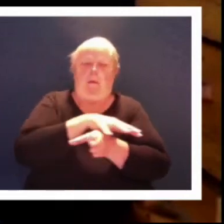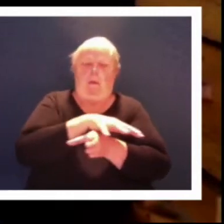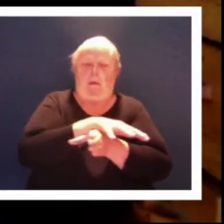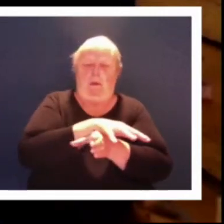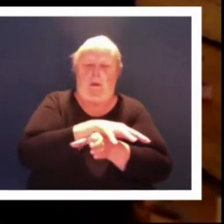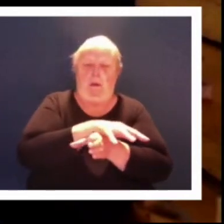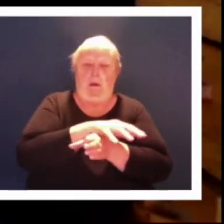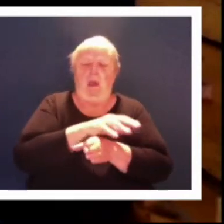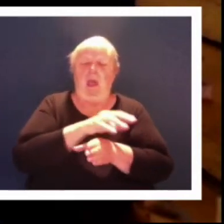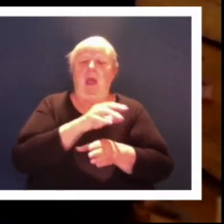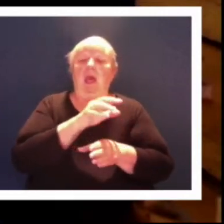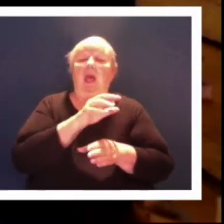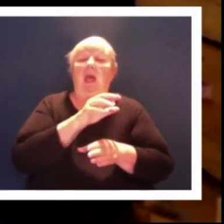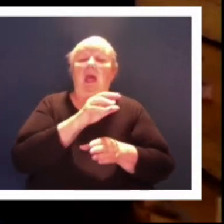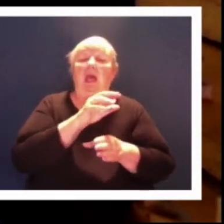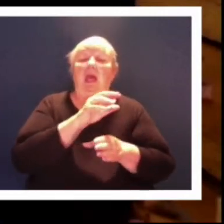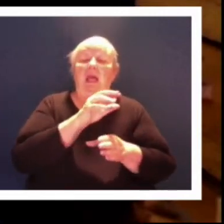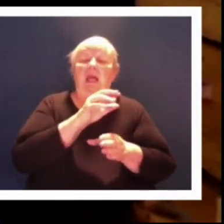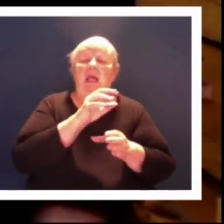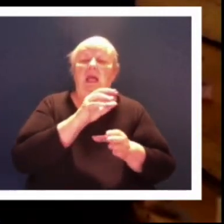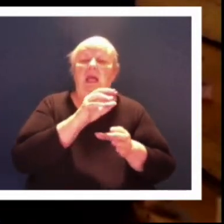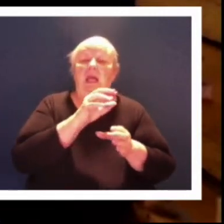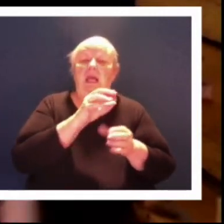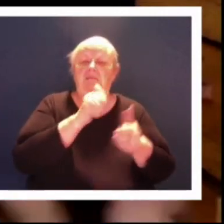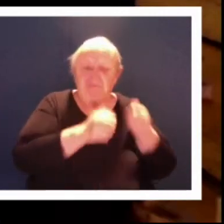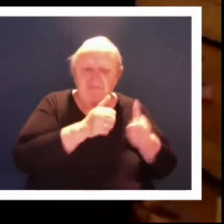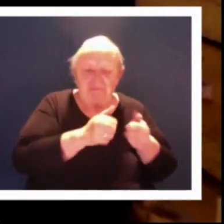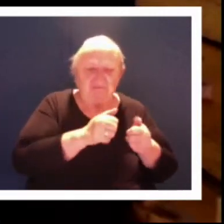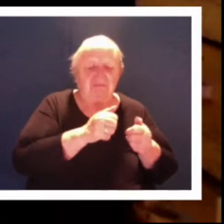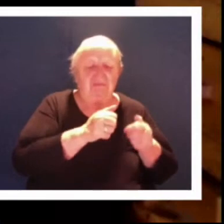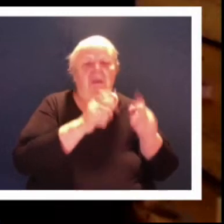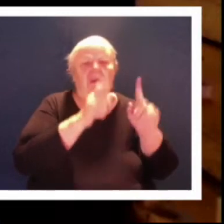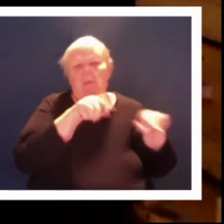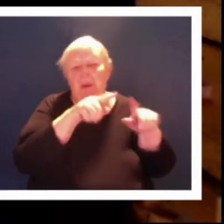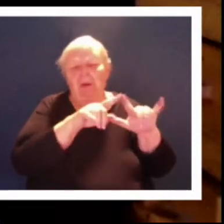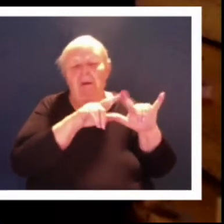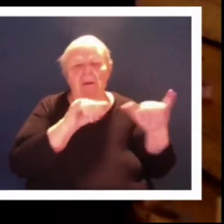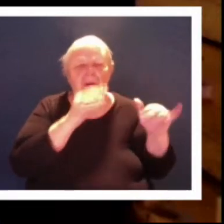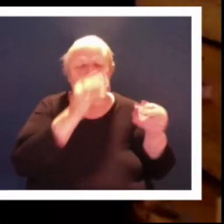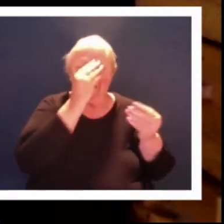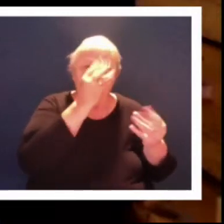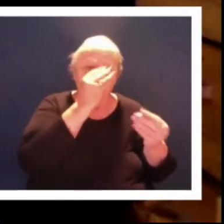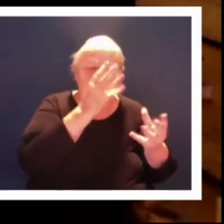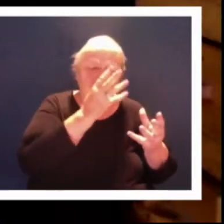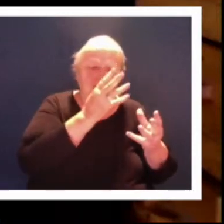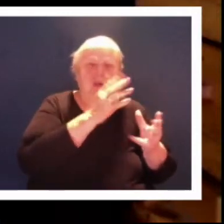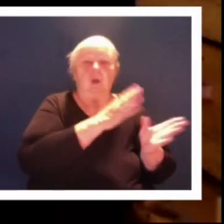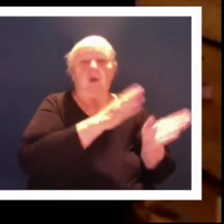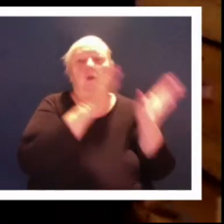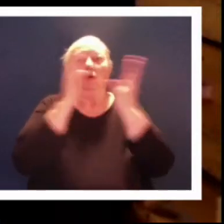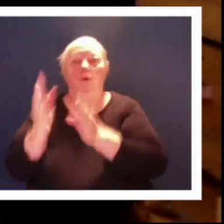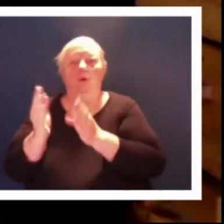And people have just been in the chaos and noise of the rat race and of the hustle and grind.